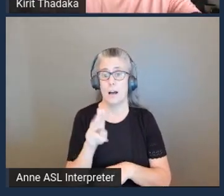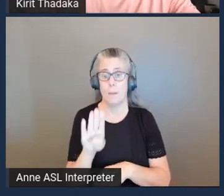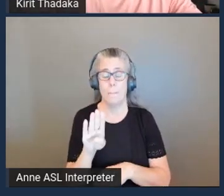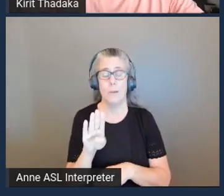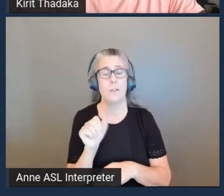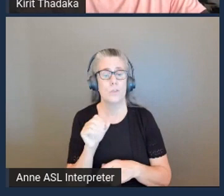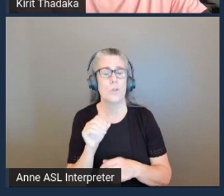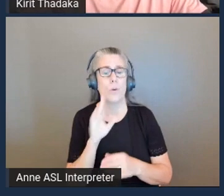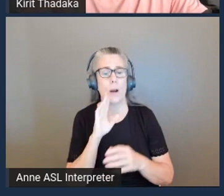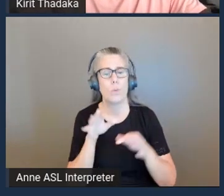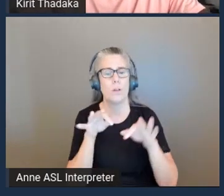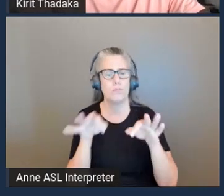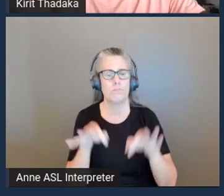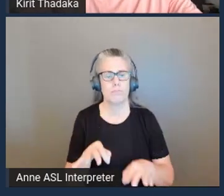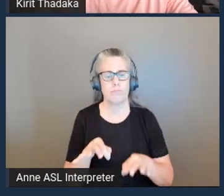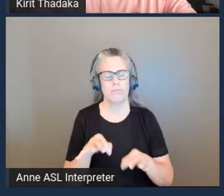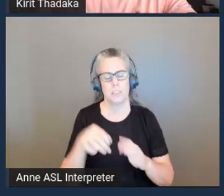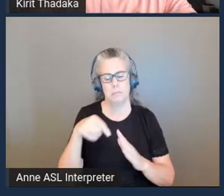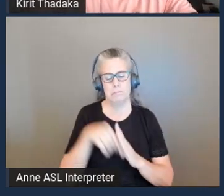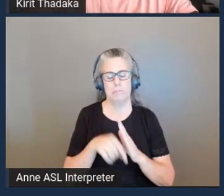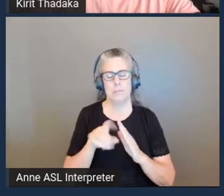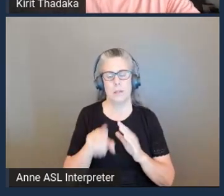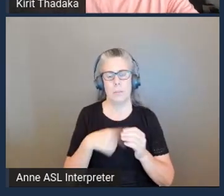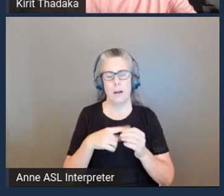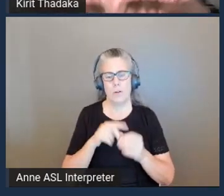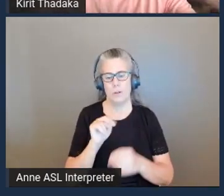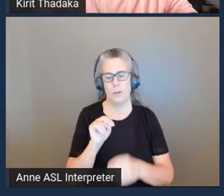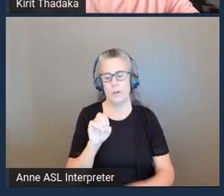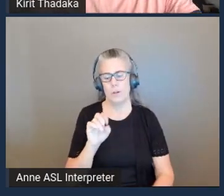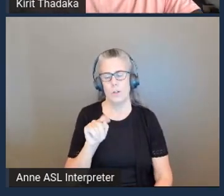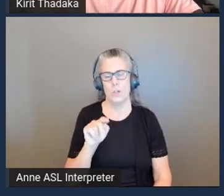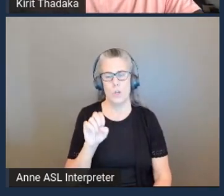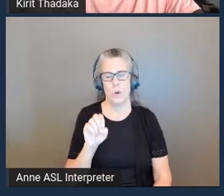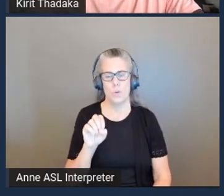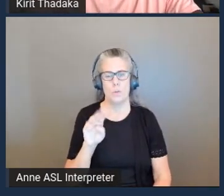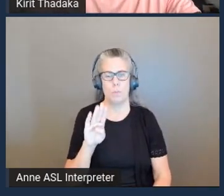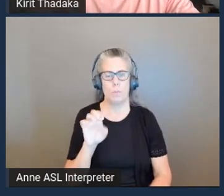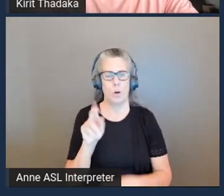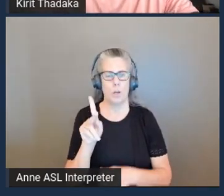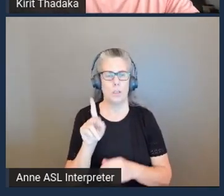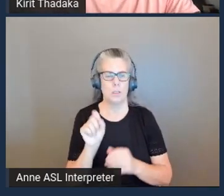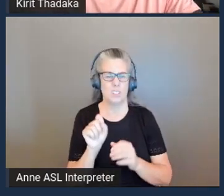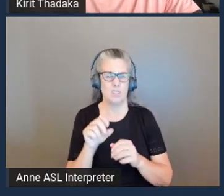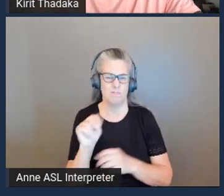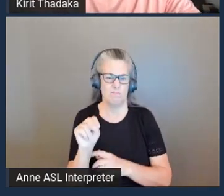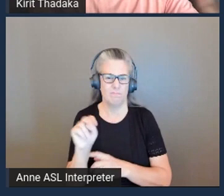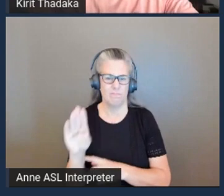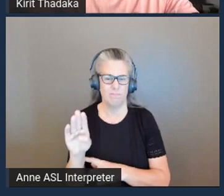and explain to you the overall structure, and then I would encourage everyone to take a look at these notebooks, play around with them,